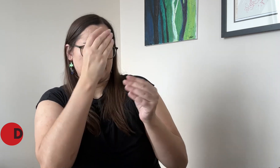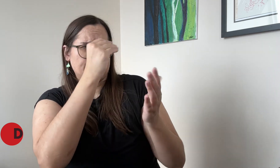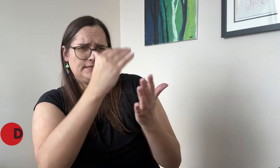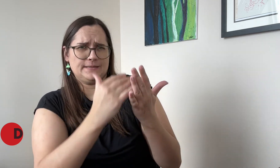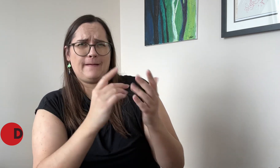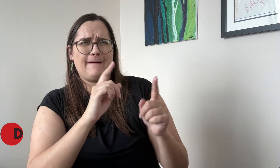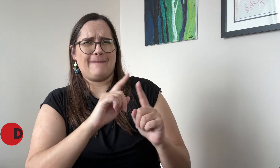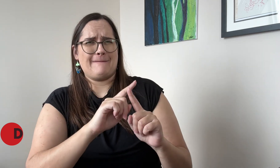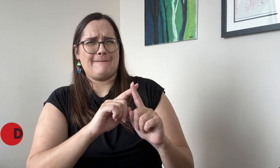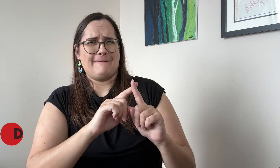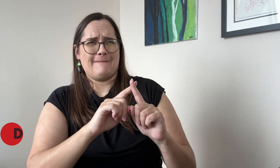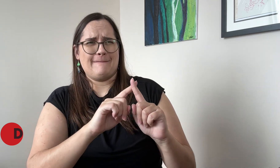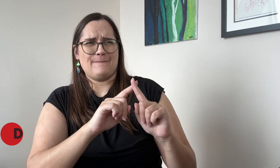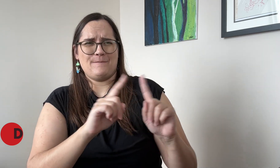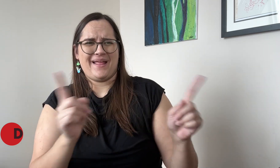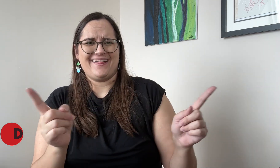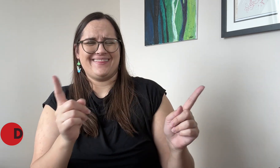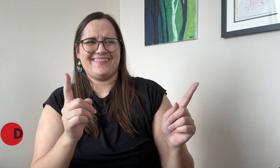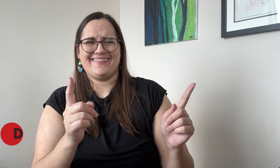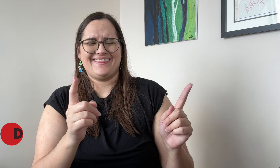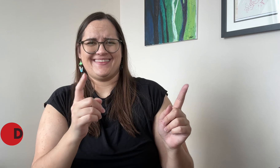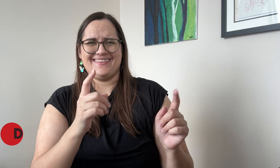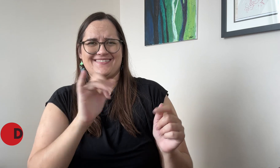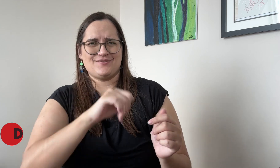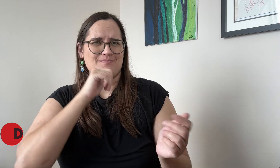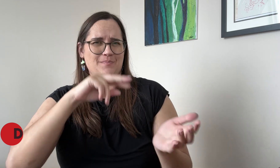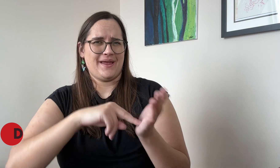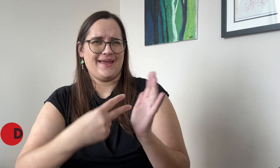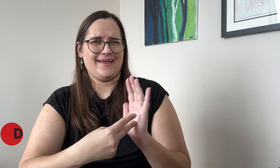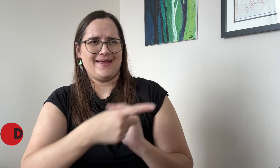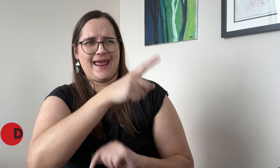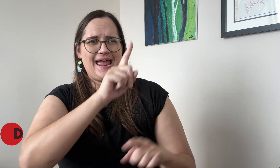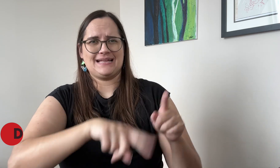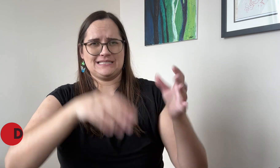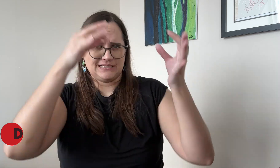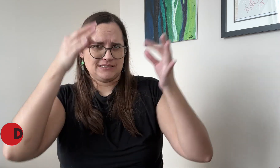The information is ok but that doesn't mean they can decide our